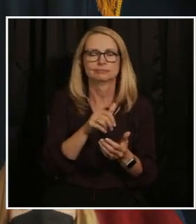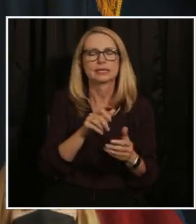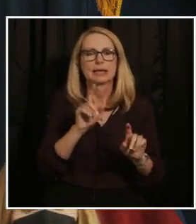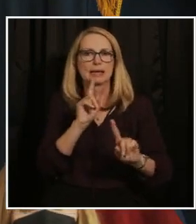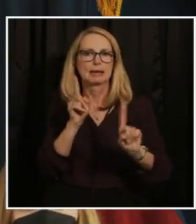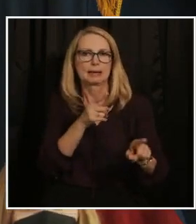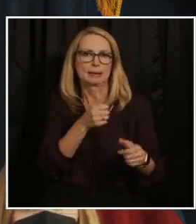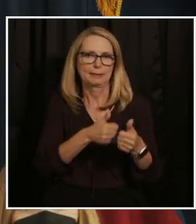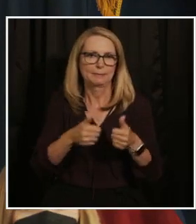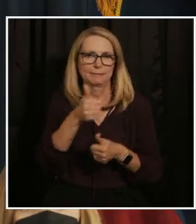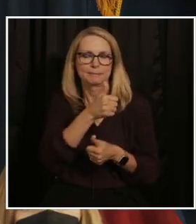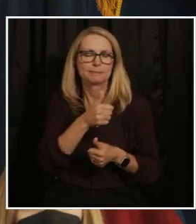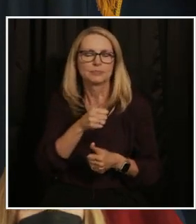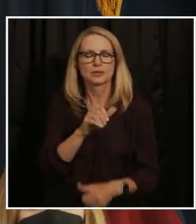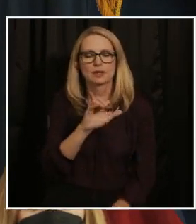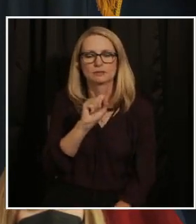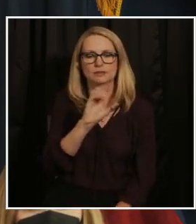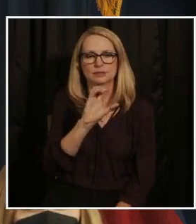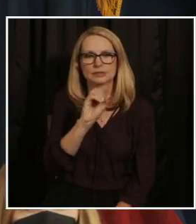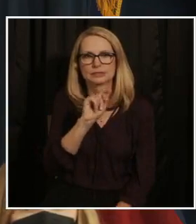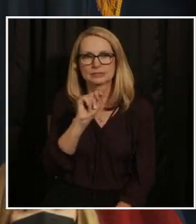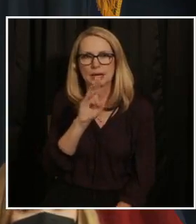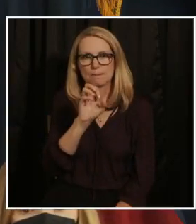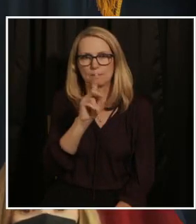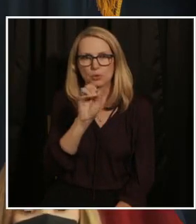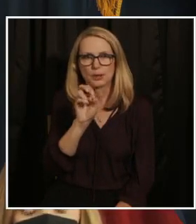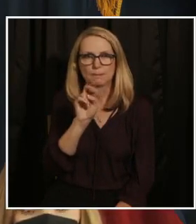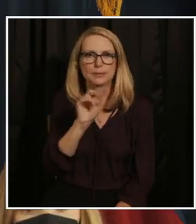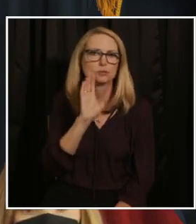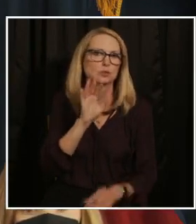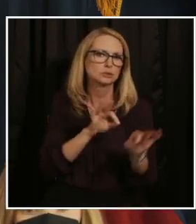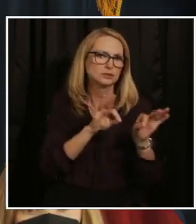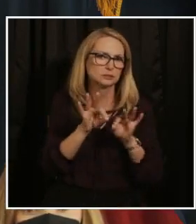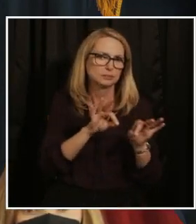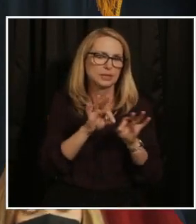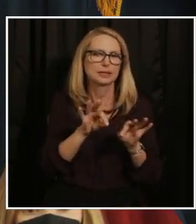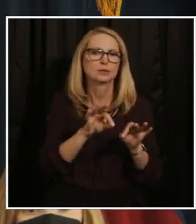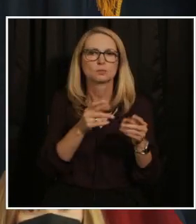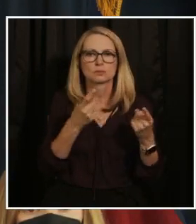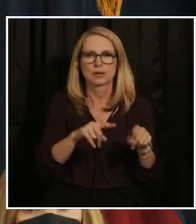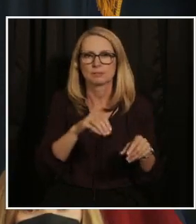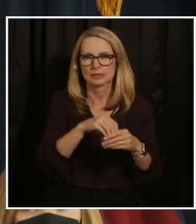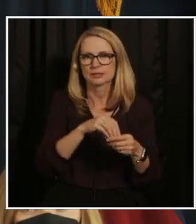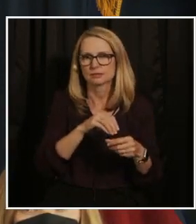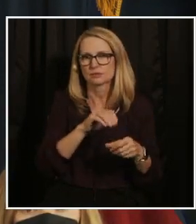hospitalizations in colorado uh as well so with that let me just show you a few visualizations